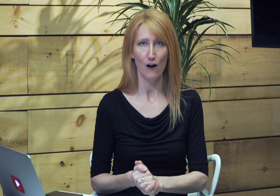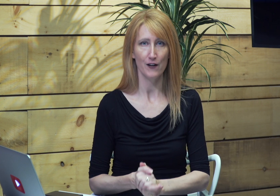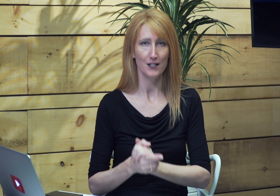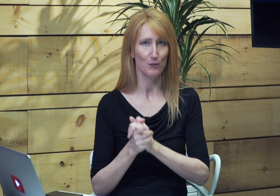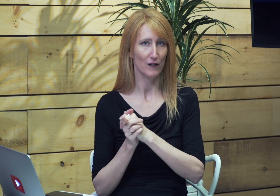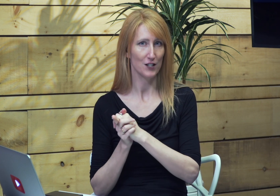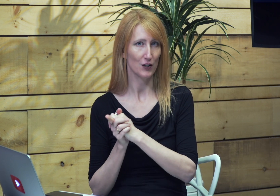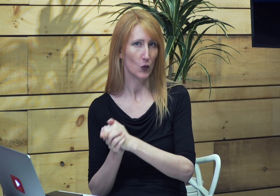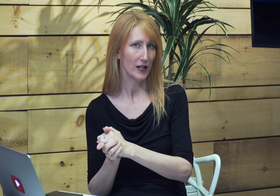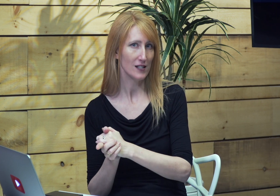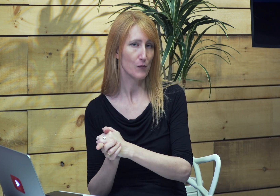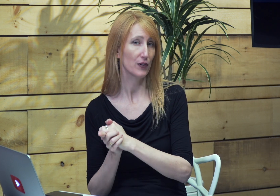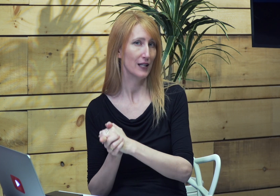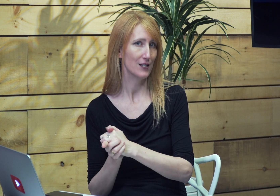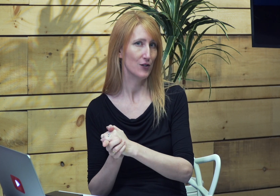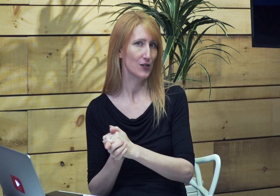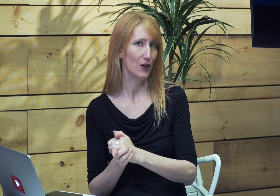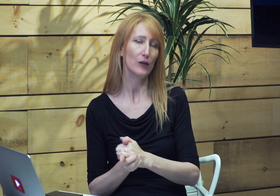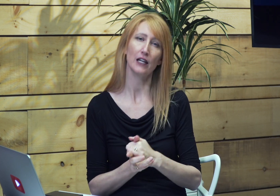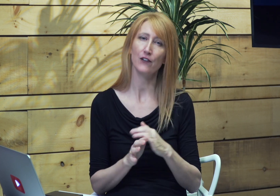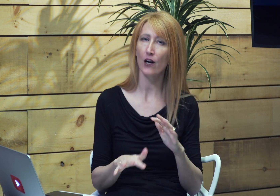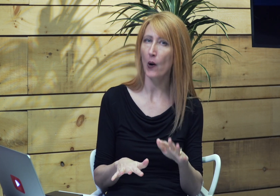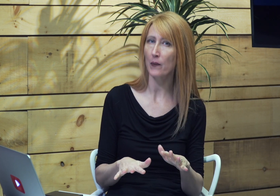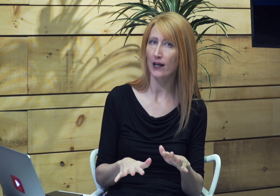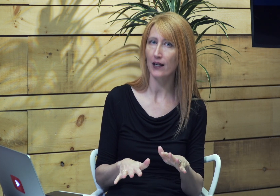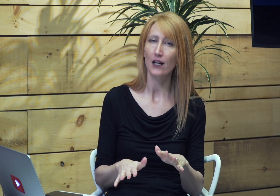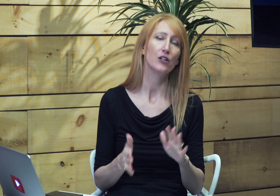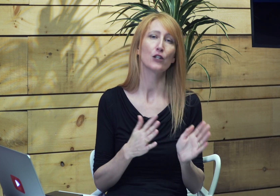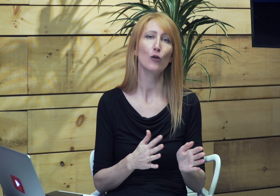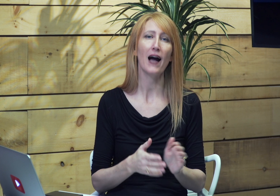confident to move on to the quiz, please do so. If you're not quite ready you can go back